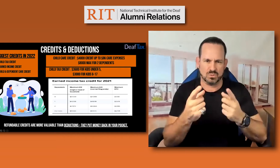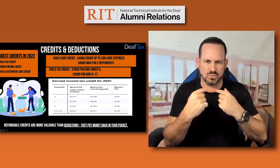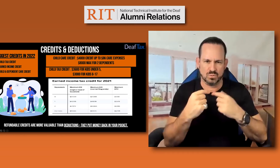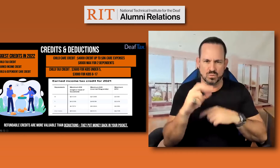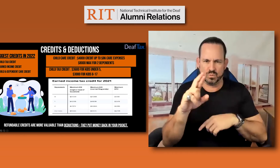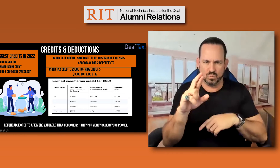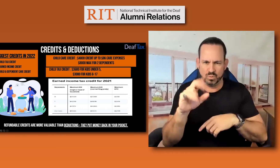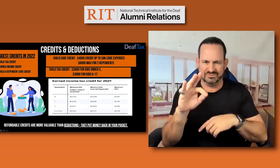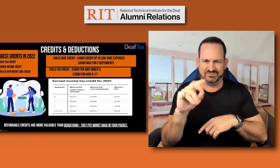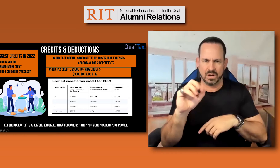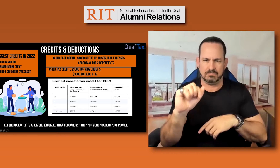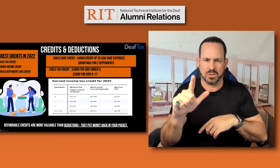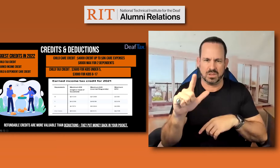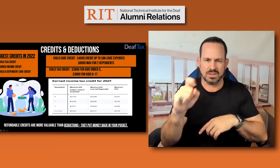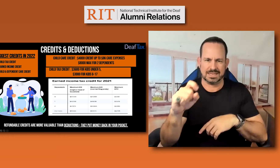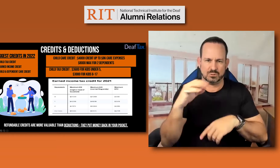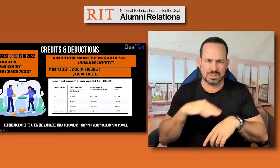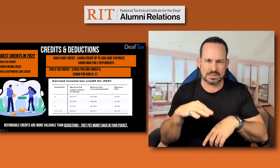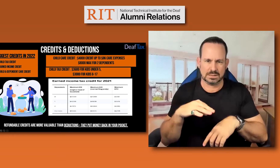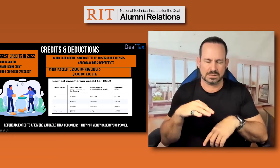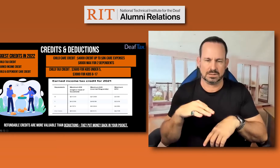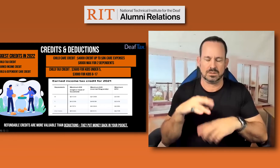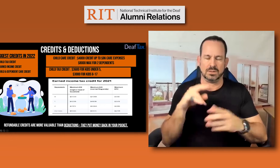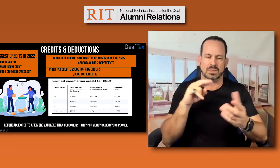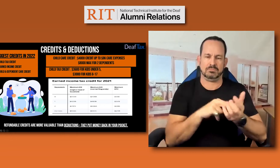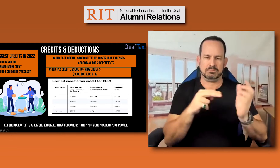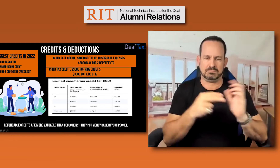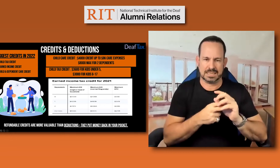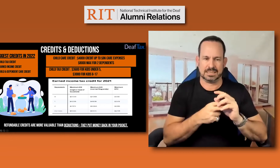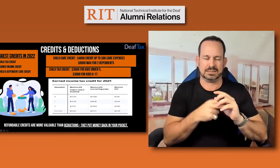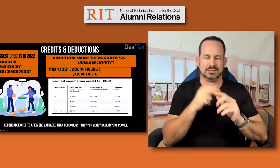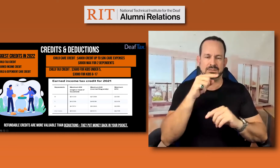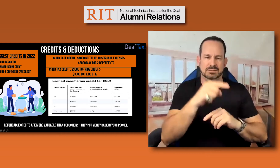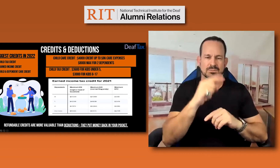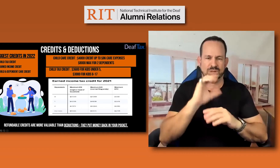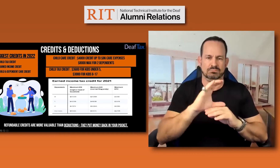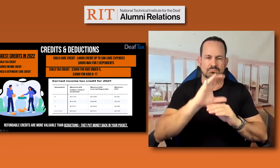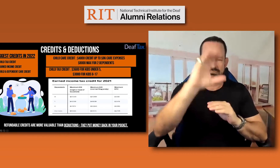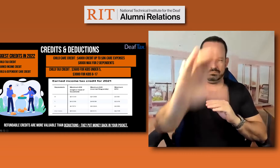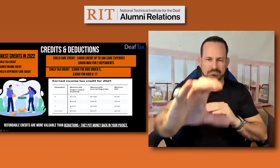in the past few years. The taxable tax credit means